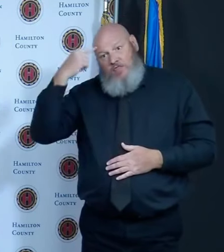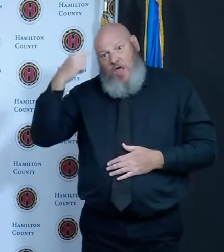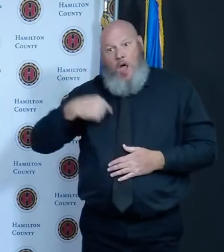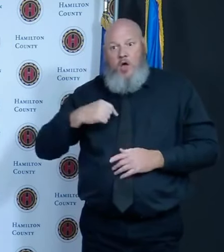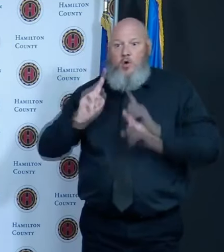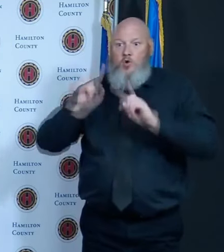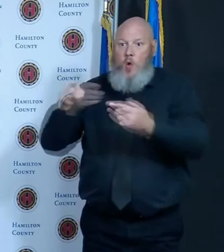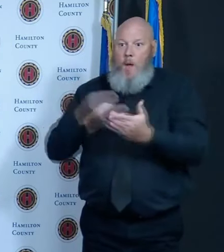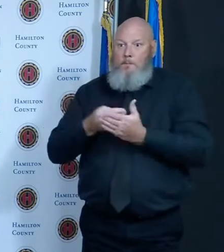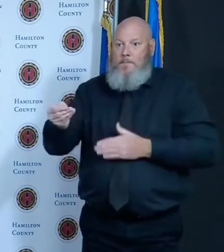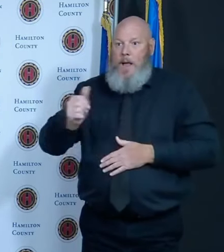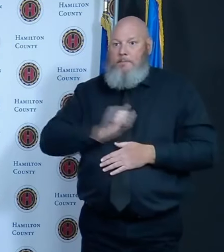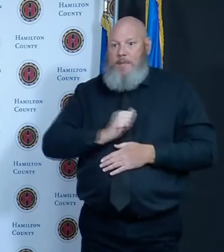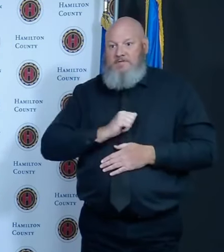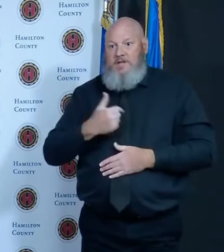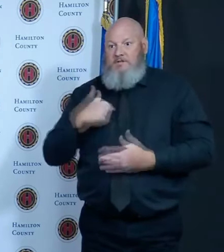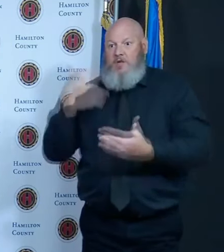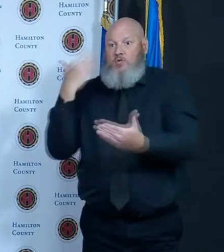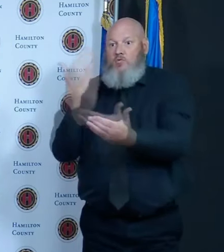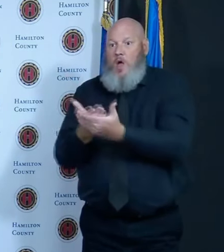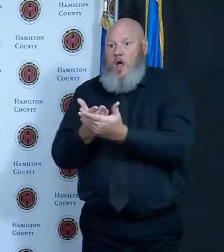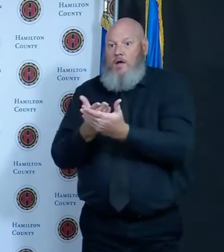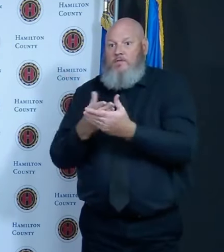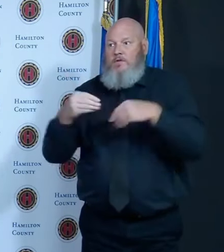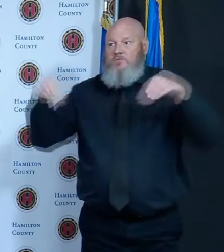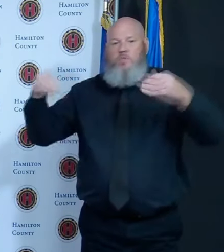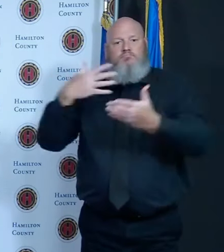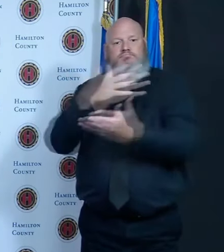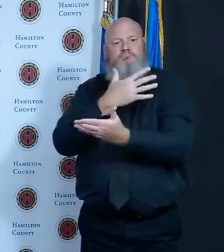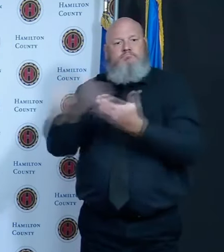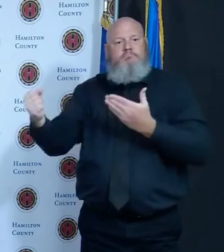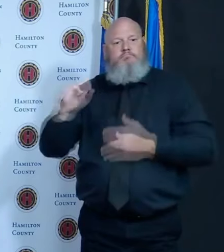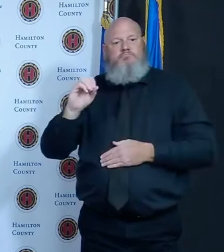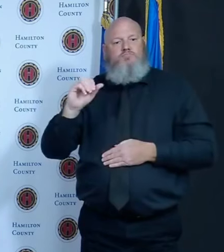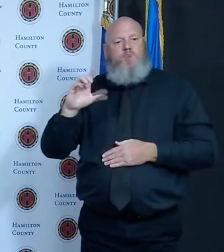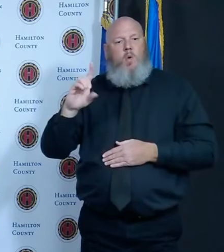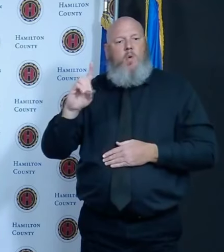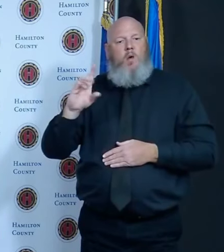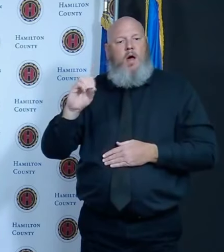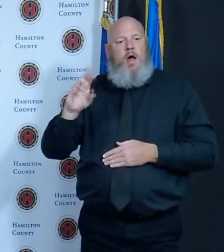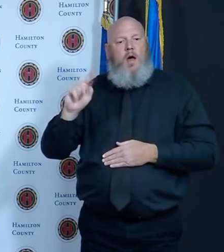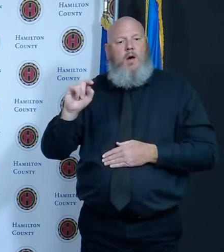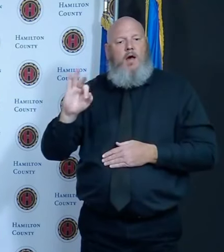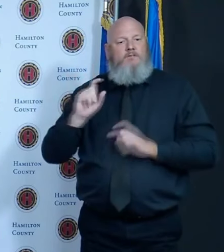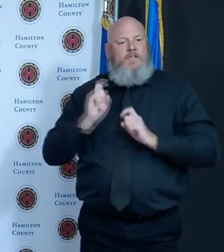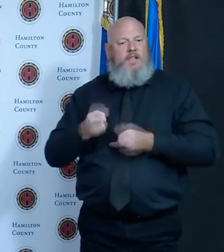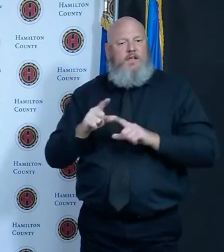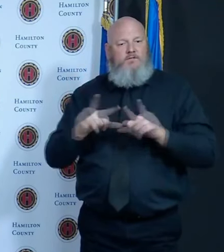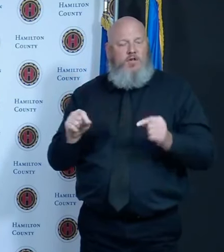if that opportunity presents itself again so with that Bridget is are there any questions Local 12 has the first